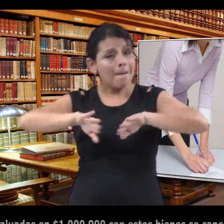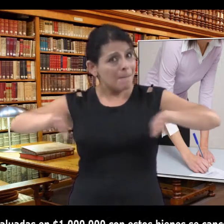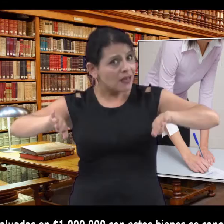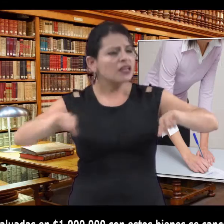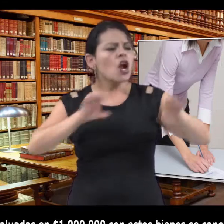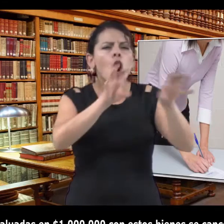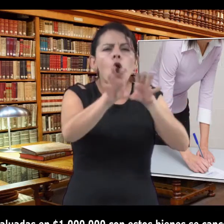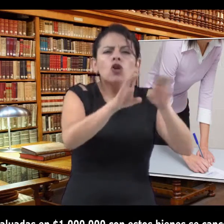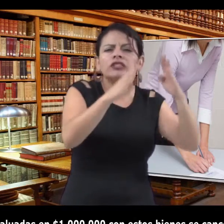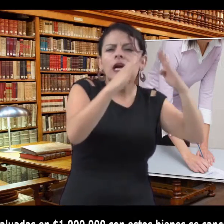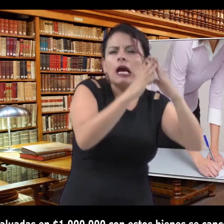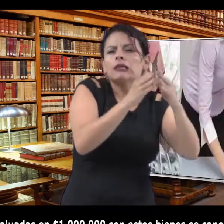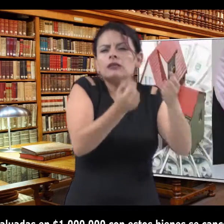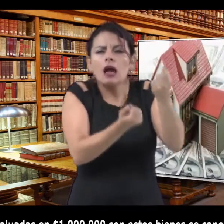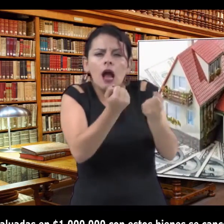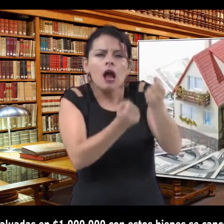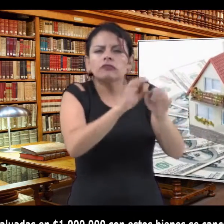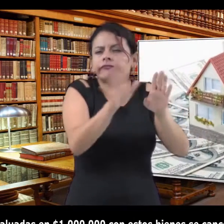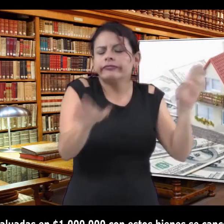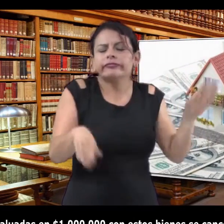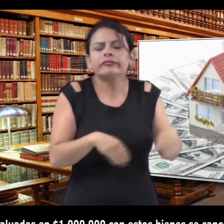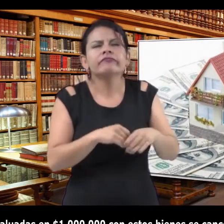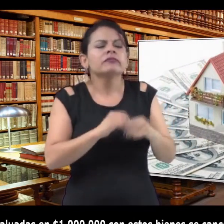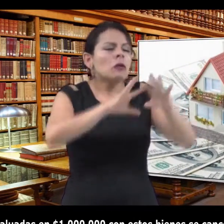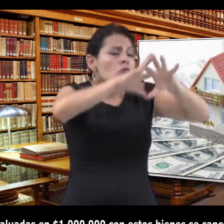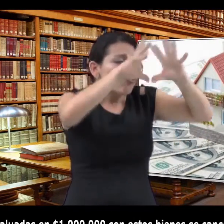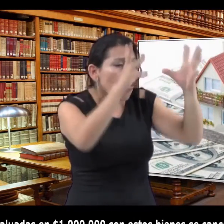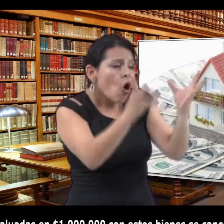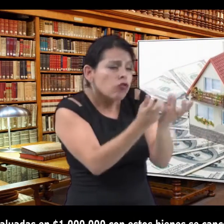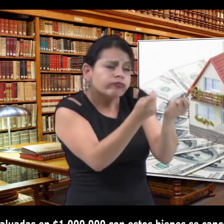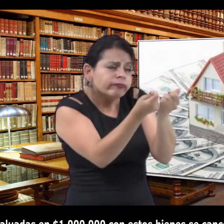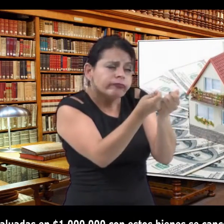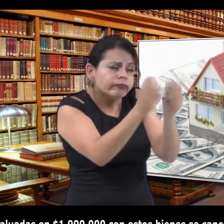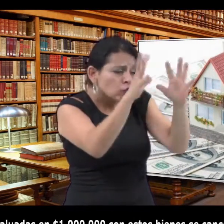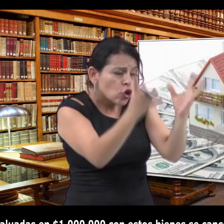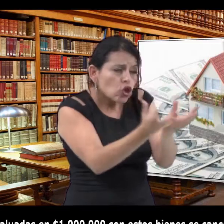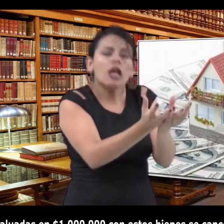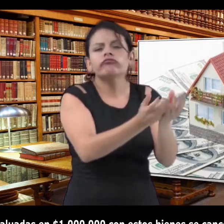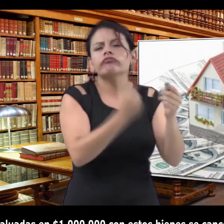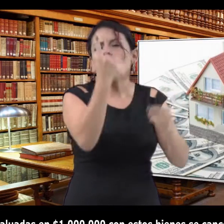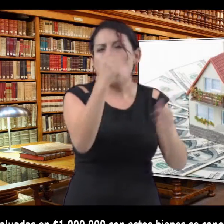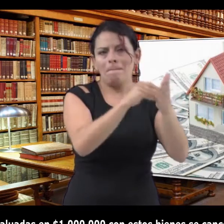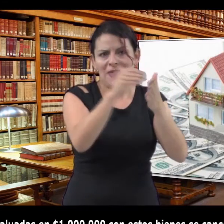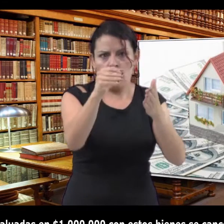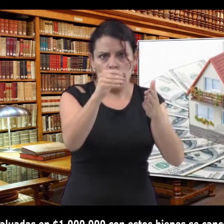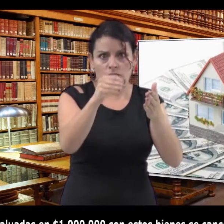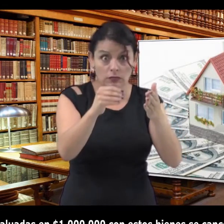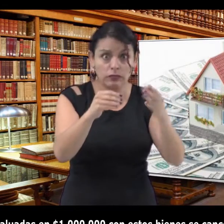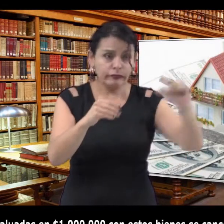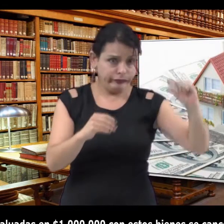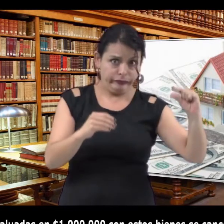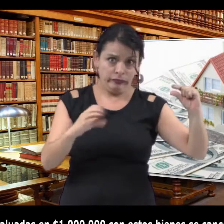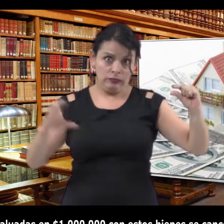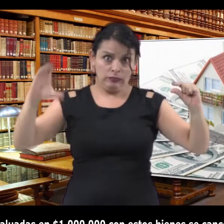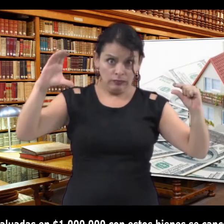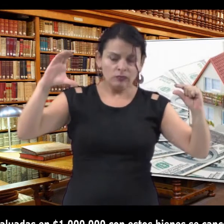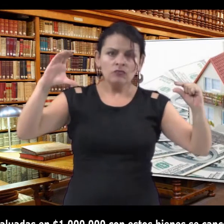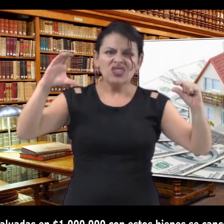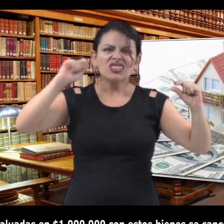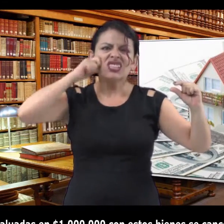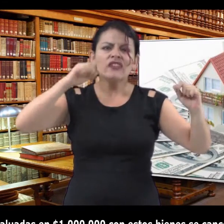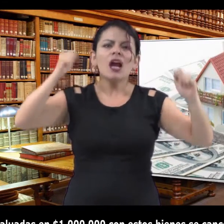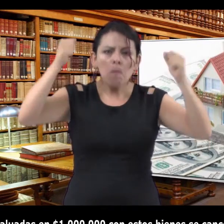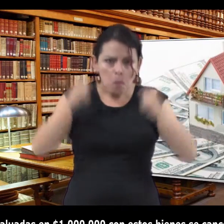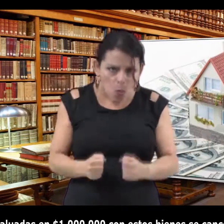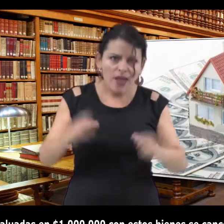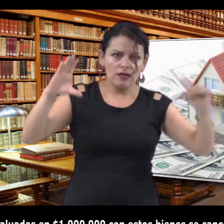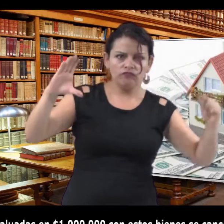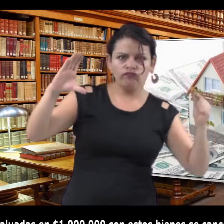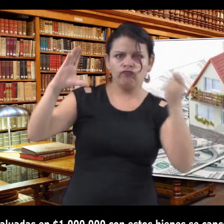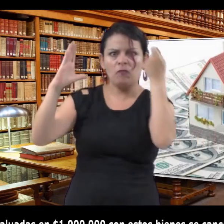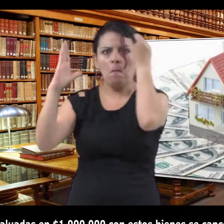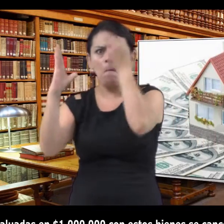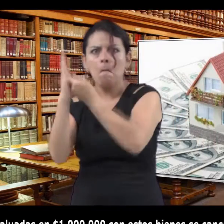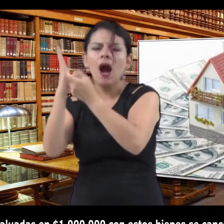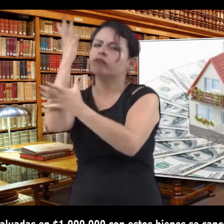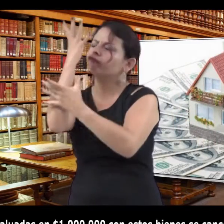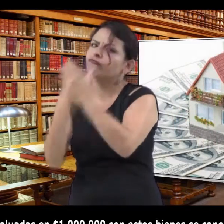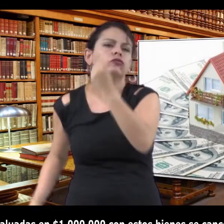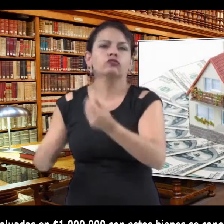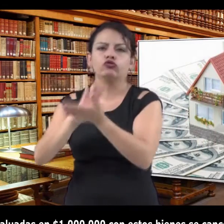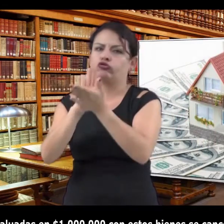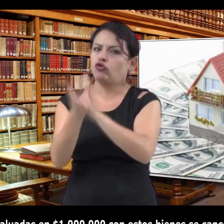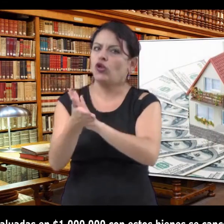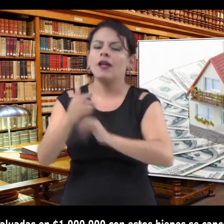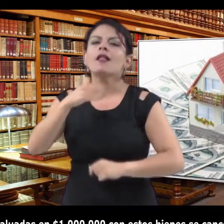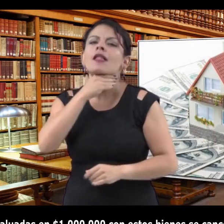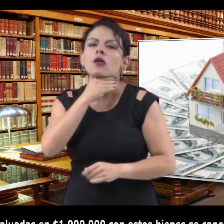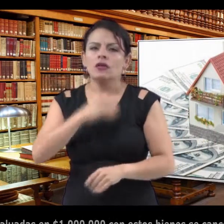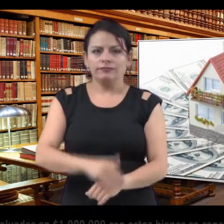and possessions valued at 1 000 000 CLP, these assets settle the total of the debt, in other words, you will only be responsible of these debts until the total value of the assets inherited.